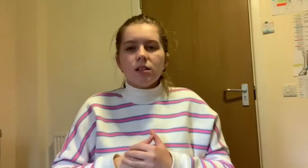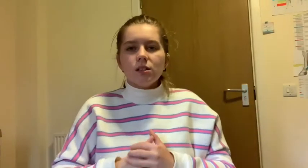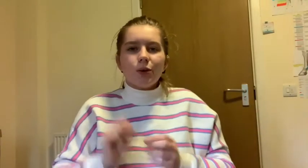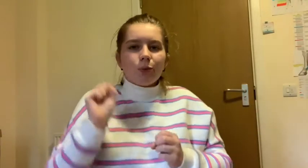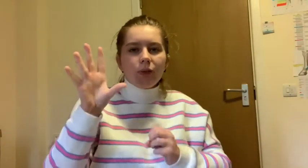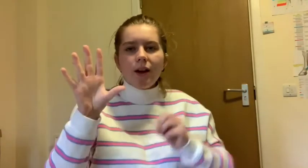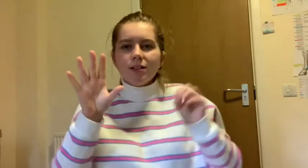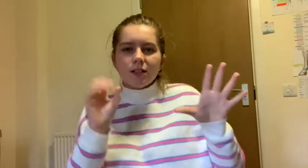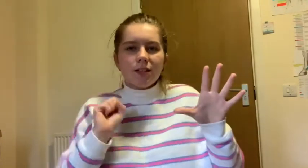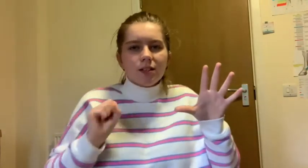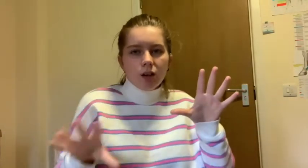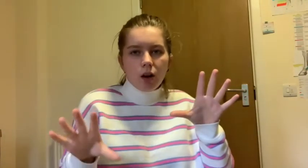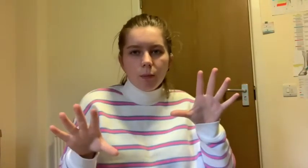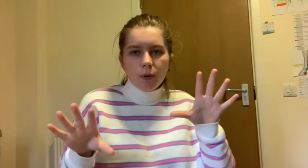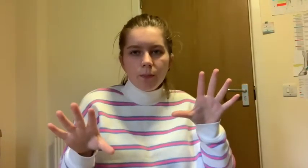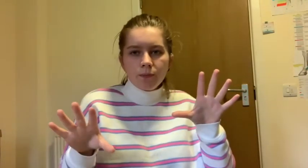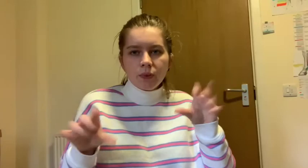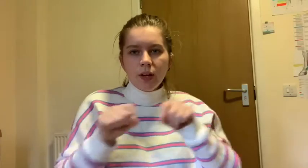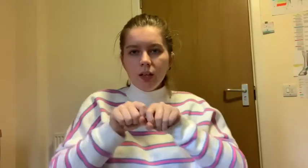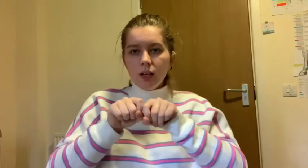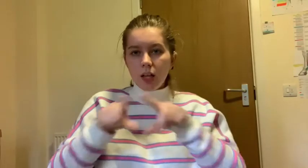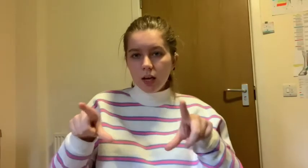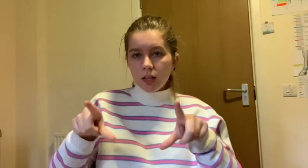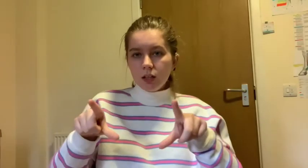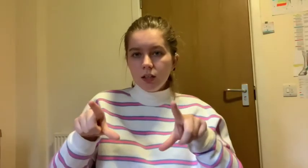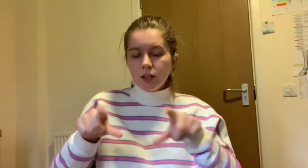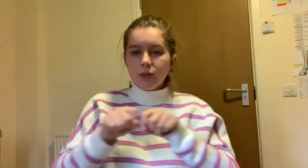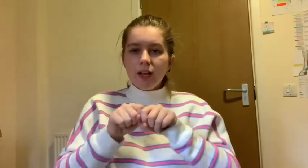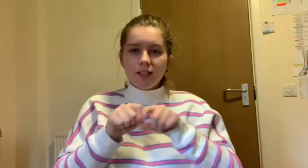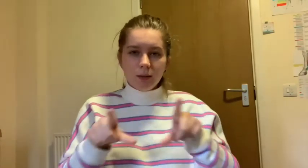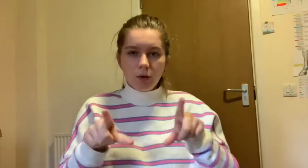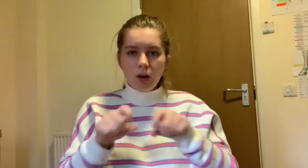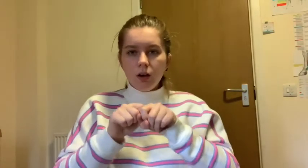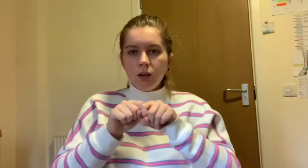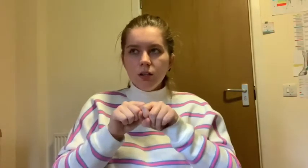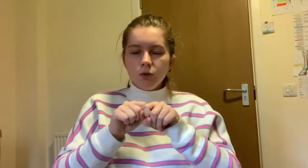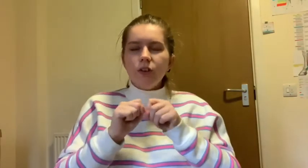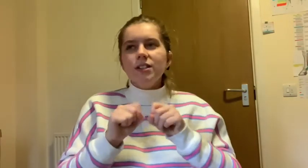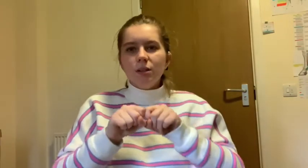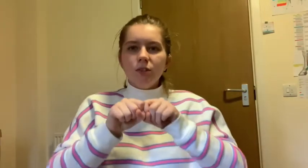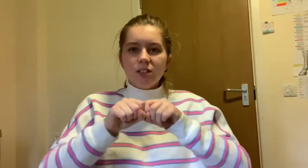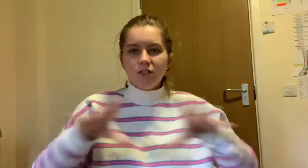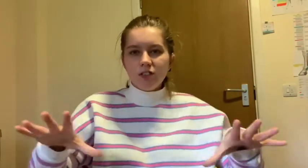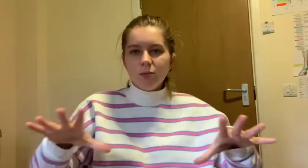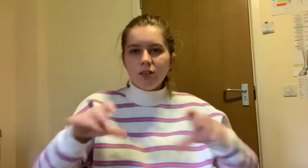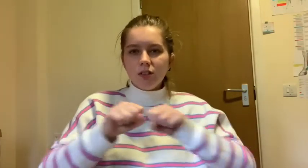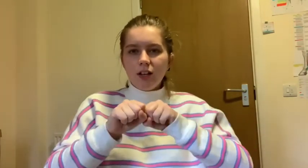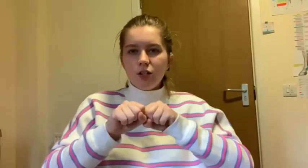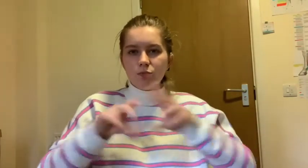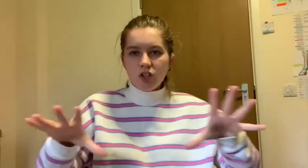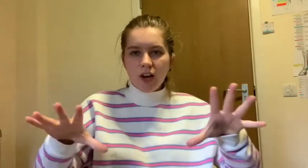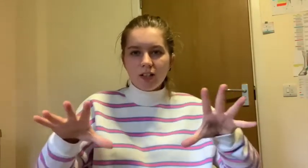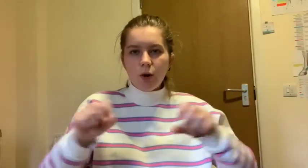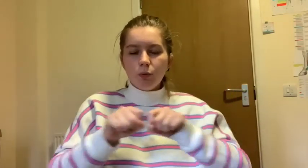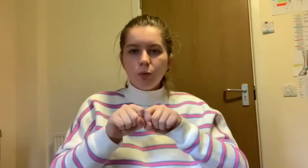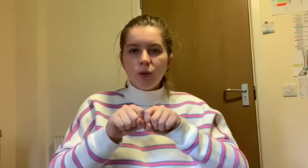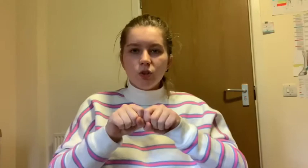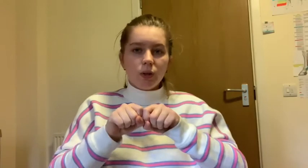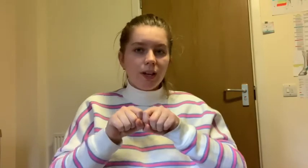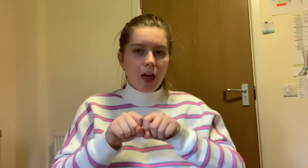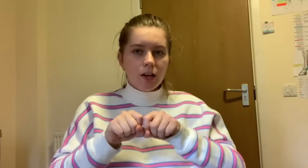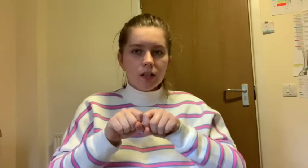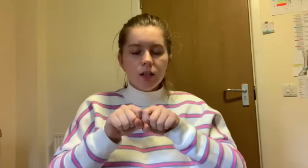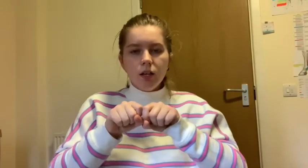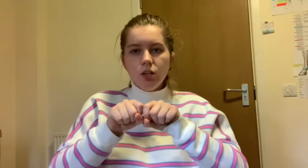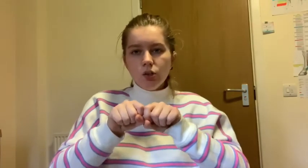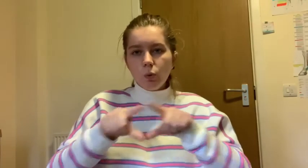"Light it up" , "like" so it's like similar, sorry similar is different, similar is like you spread your hands out but we are talking "like"